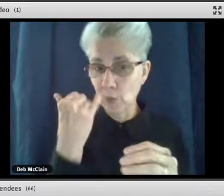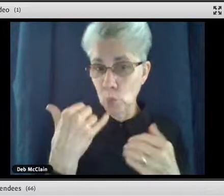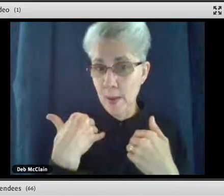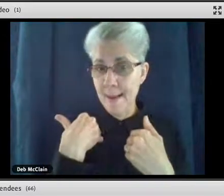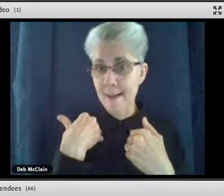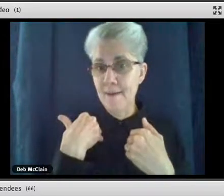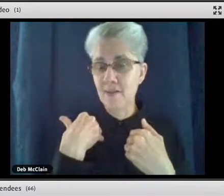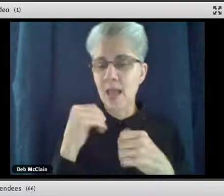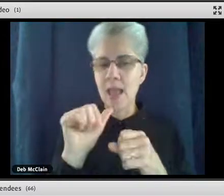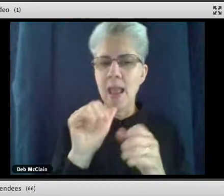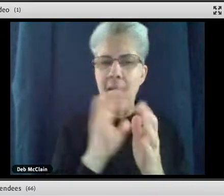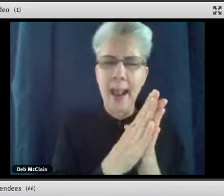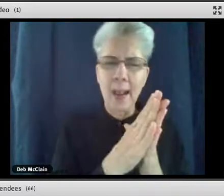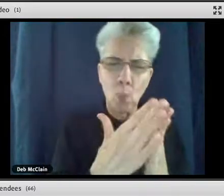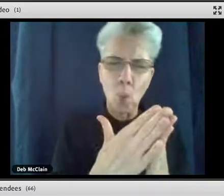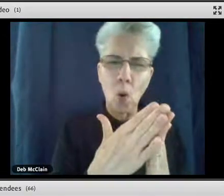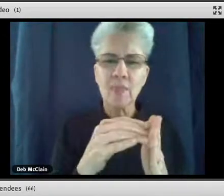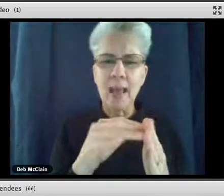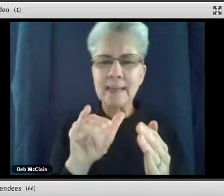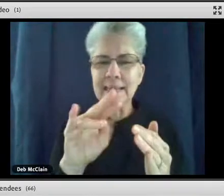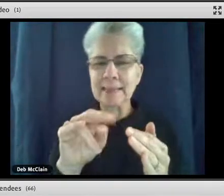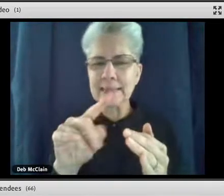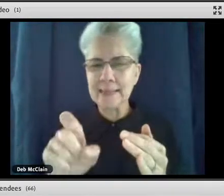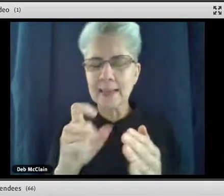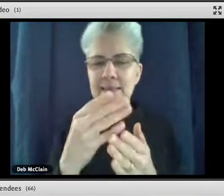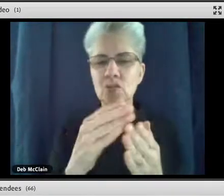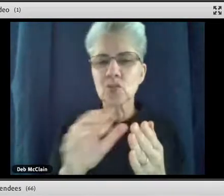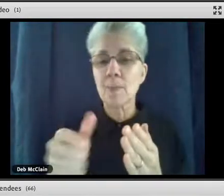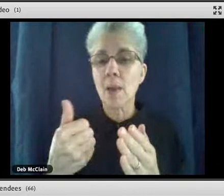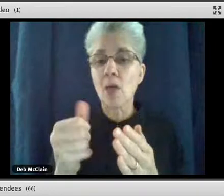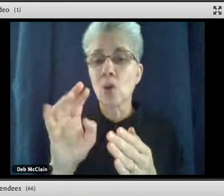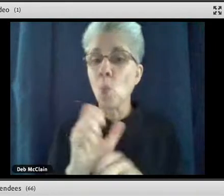But it's only -- only if you have a work